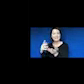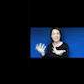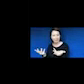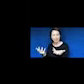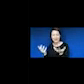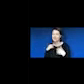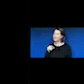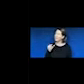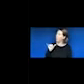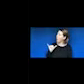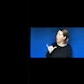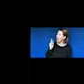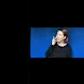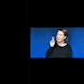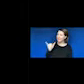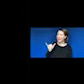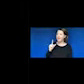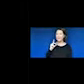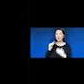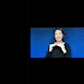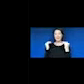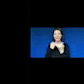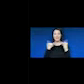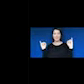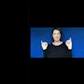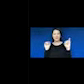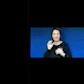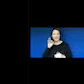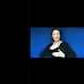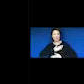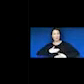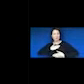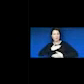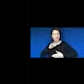of independence when she is involved in something she enjoys. Thank you.